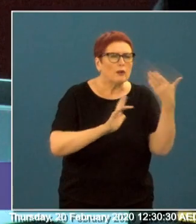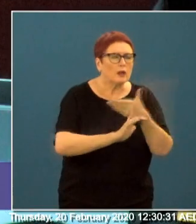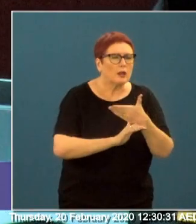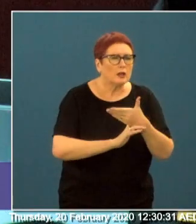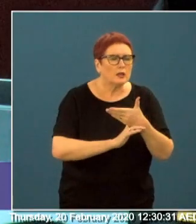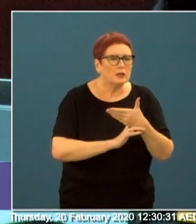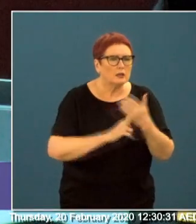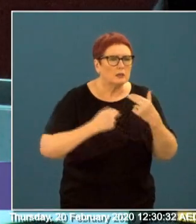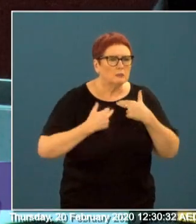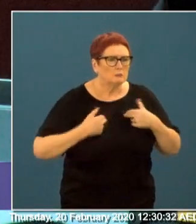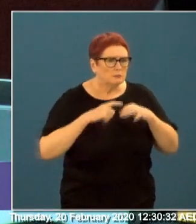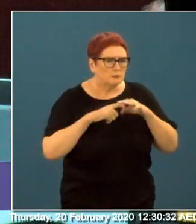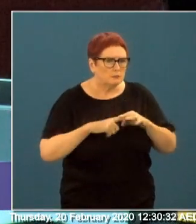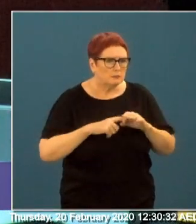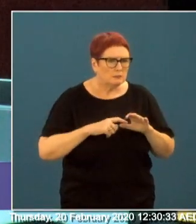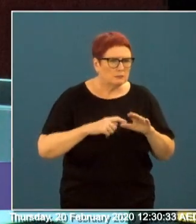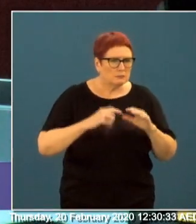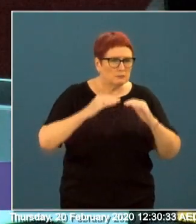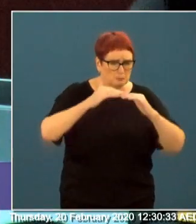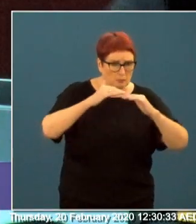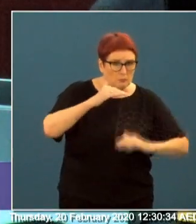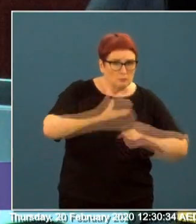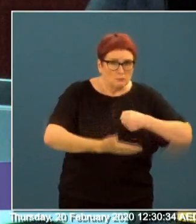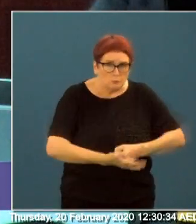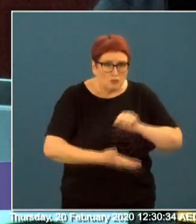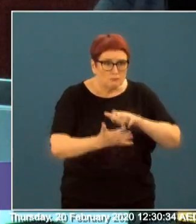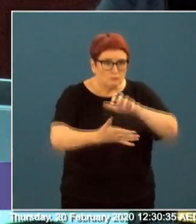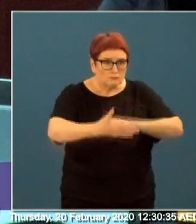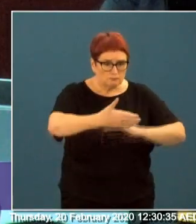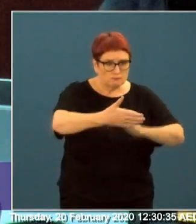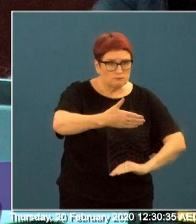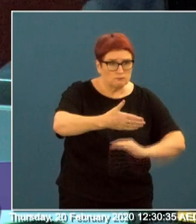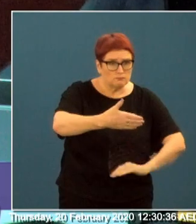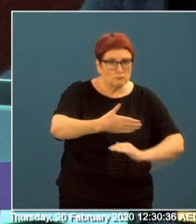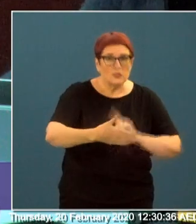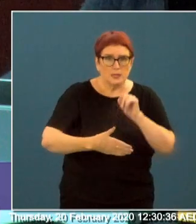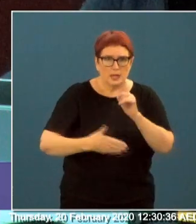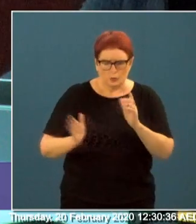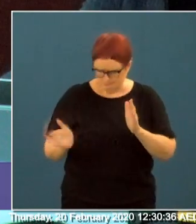Is this around paragraph 293 of the statement at page 46? I will just get to that.